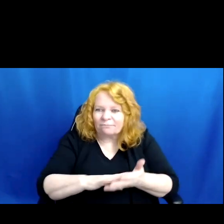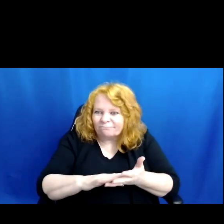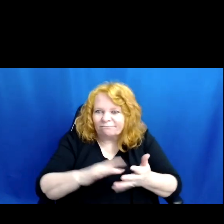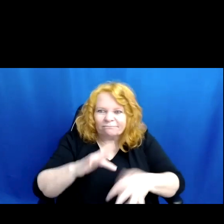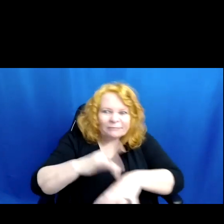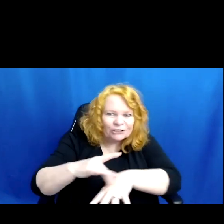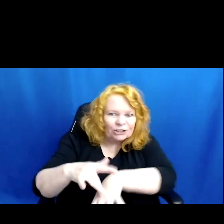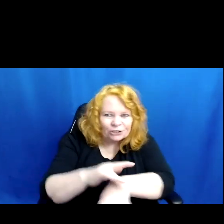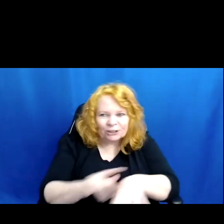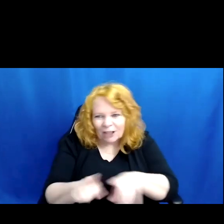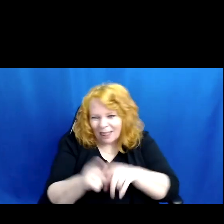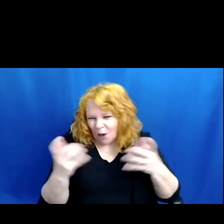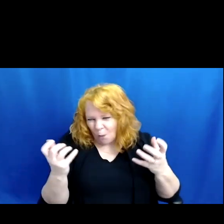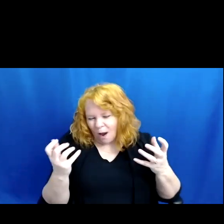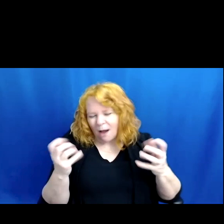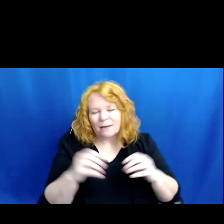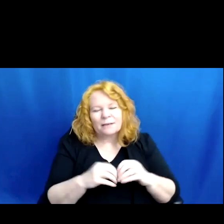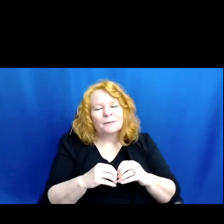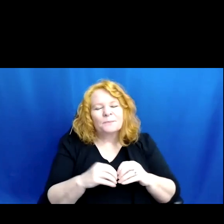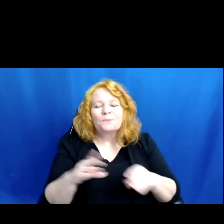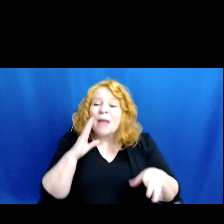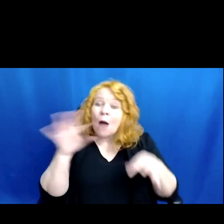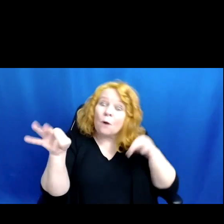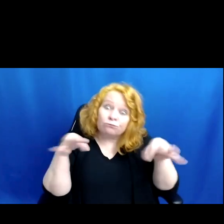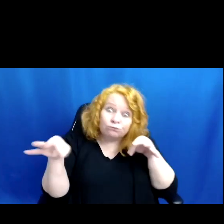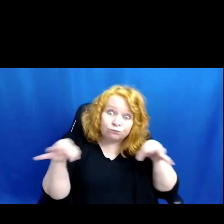I am going to do my best to describe things as well as possible.